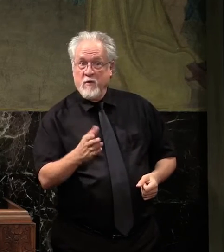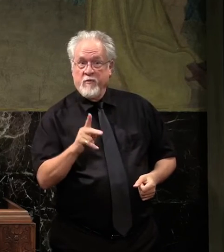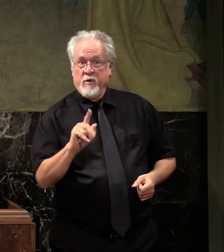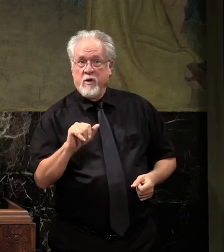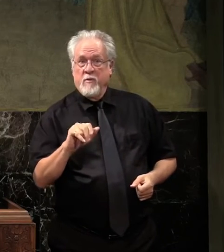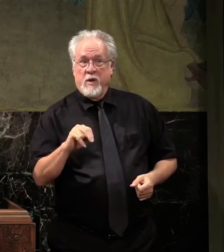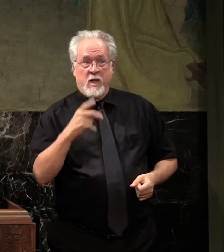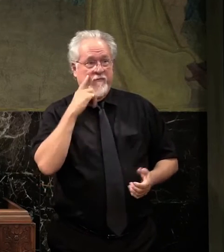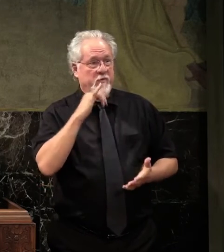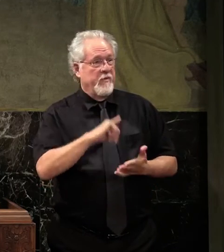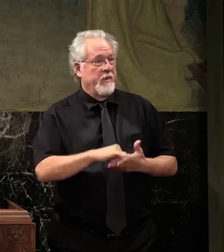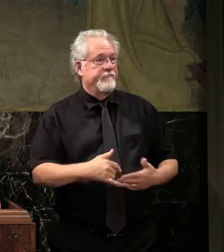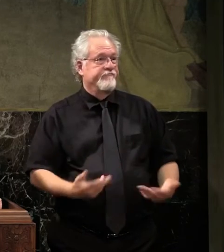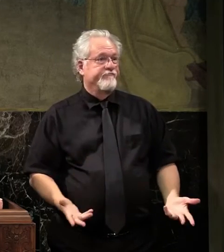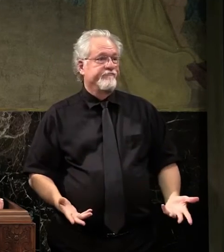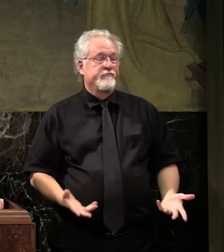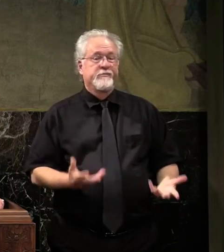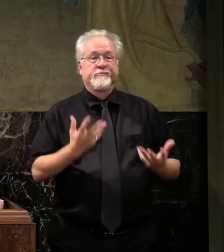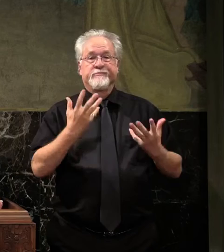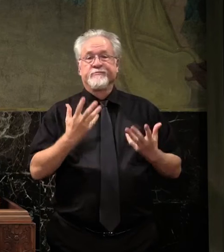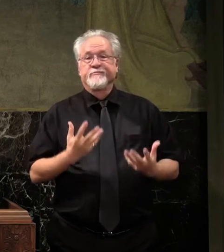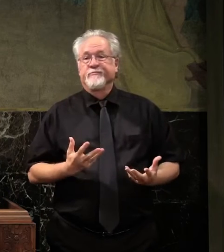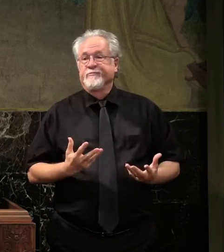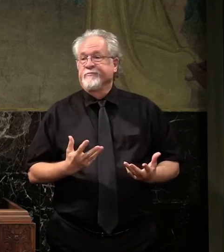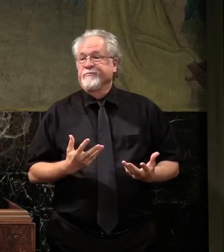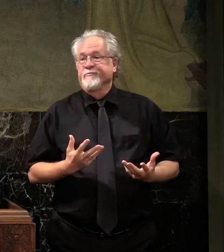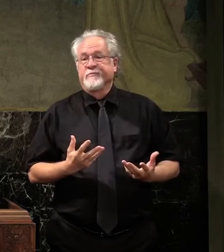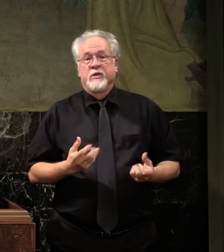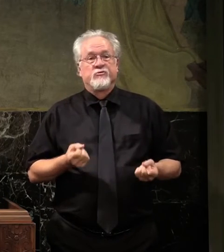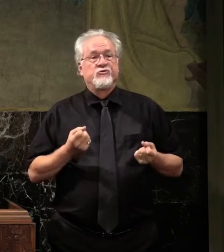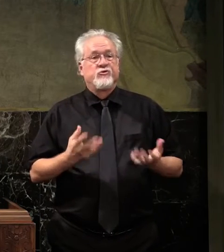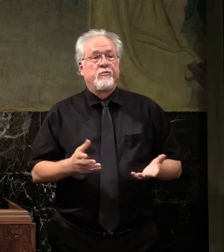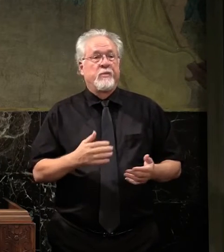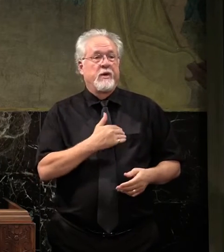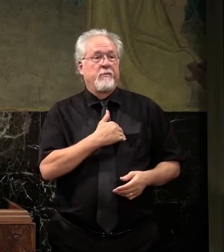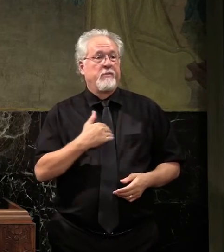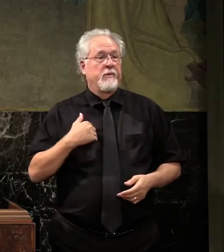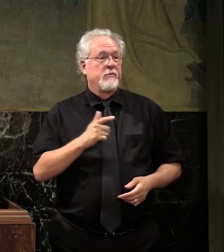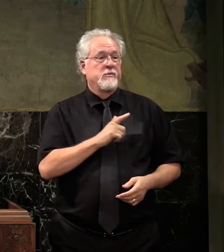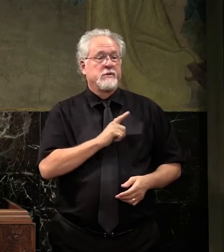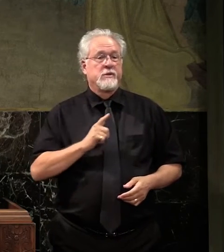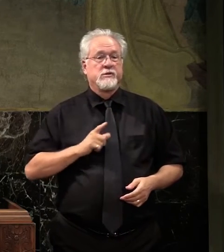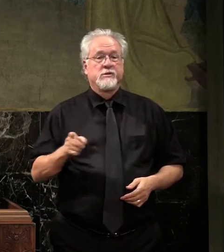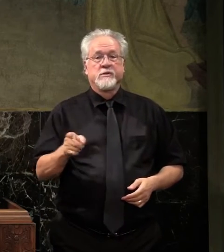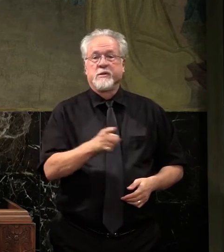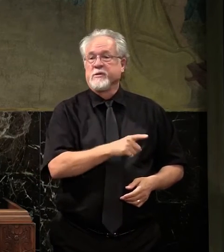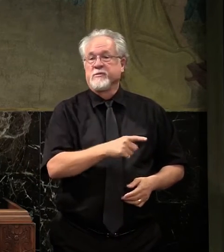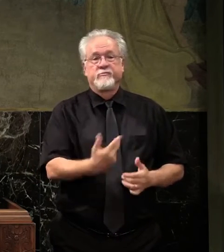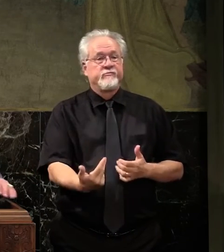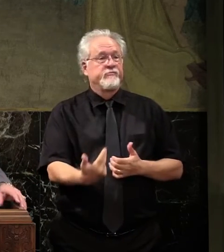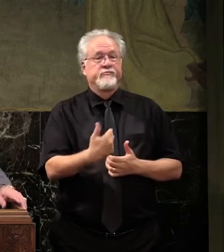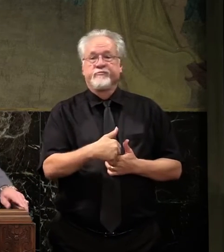unfortunately too many members of the legislature would not join me in making